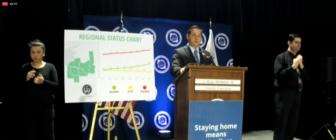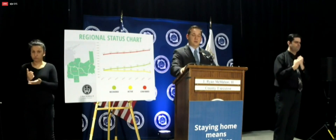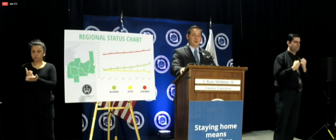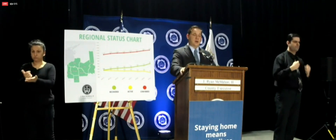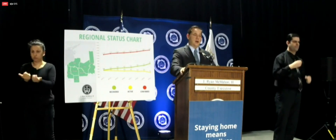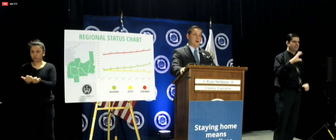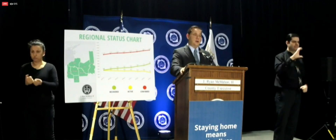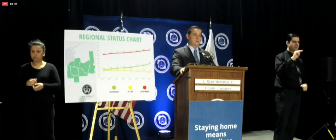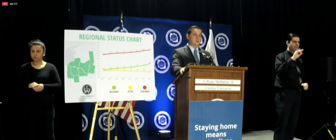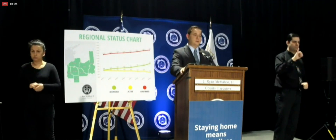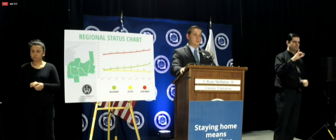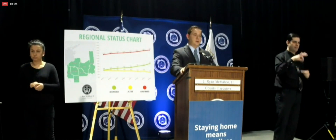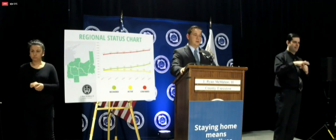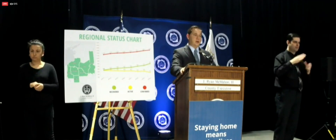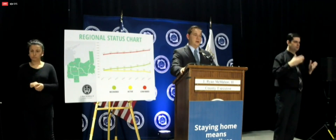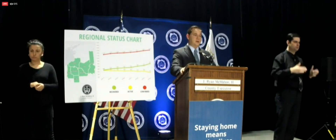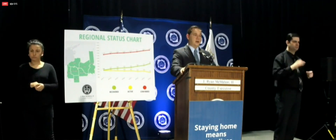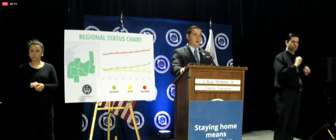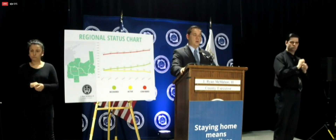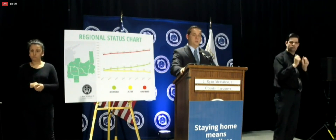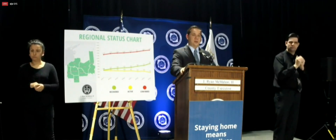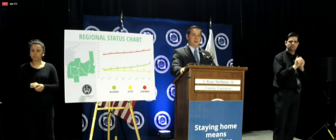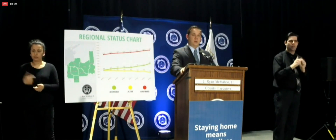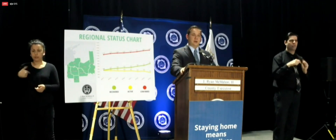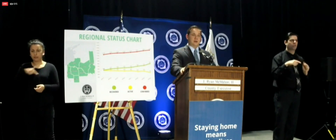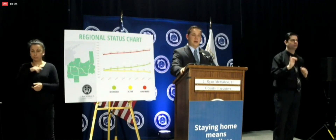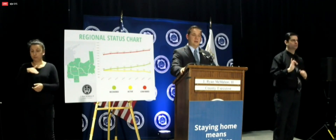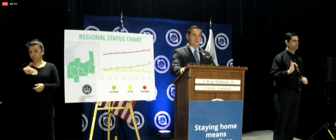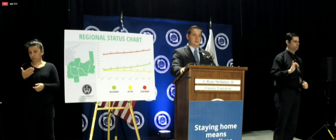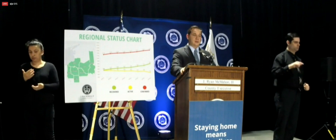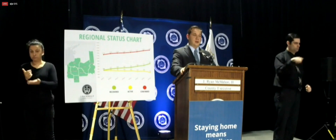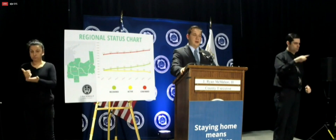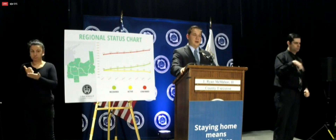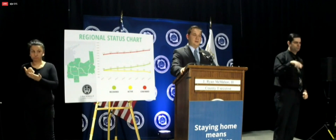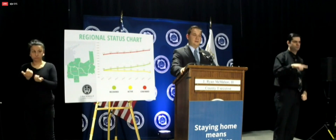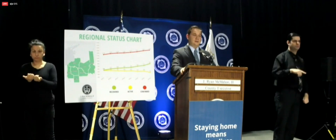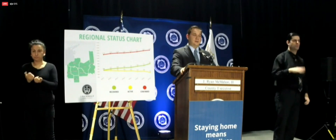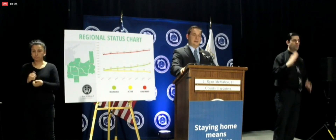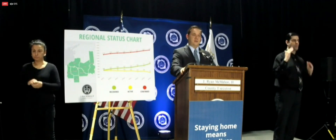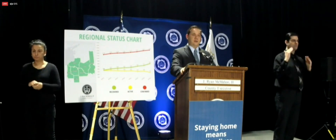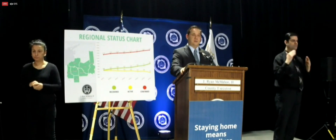SENATOR GILLIBRAND AS WELL AND WE'VE HAD A GREAT CNY DELEGATION